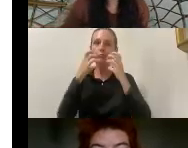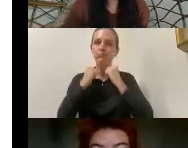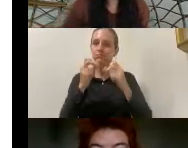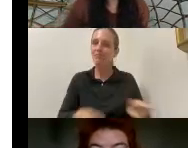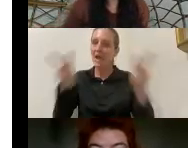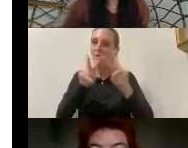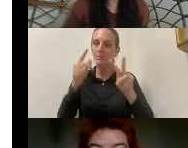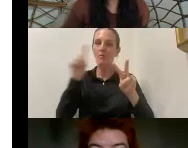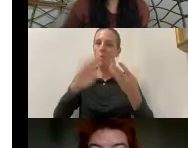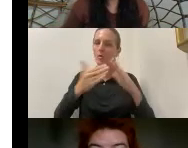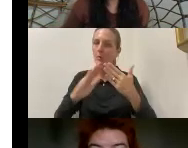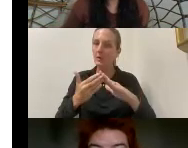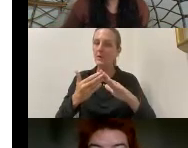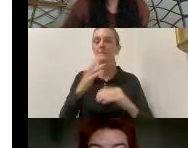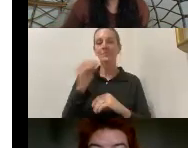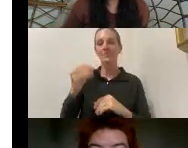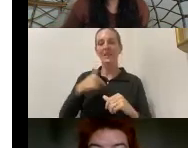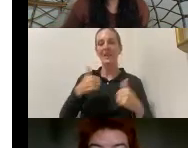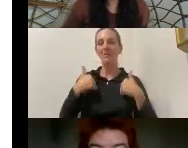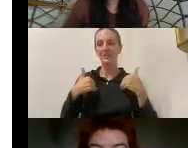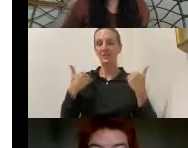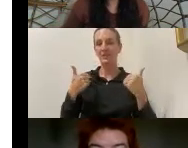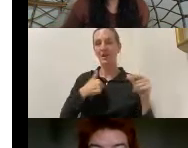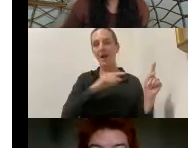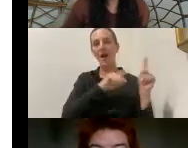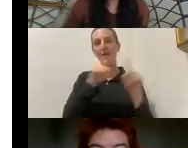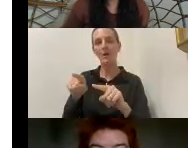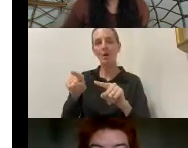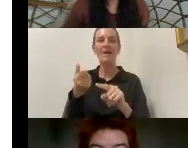When I was younger I'd always go down to Reserve 1 with several of my school classes and they